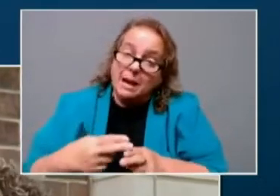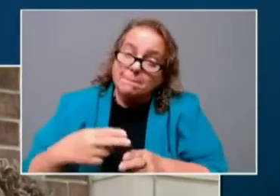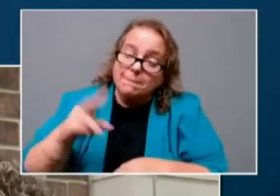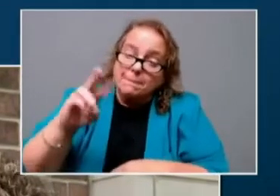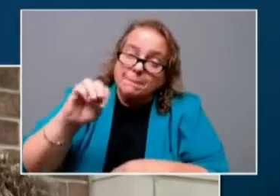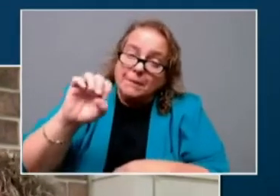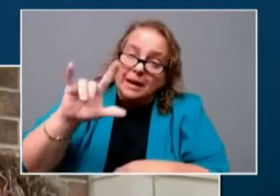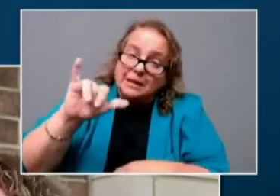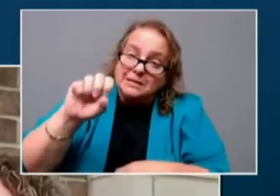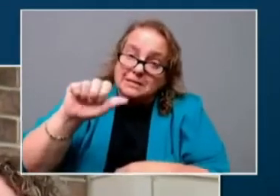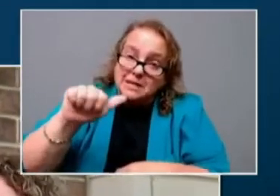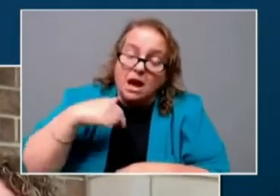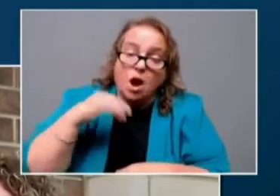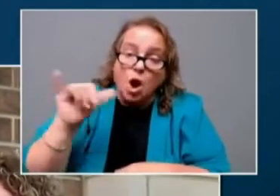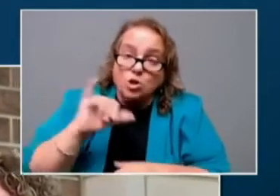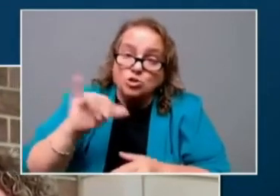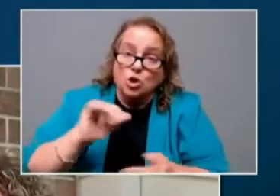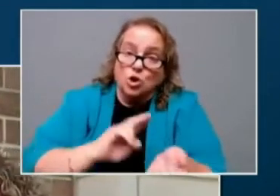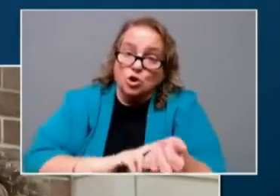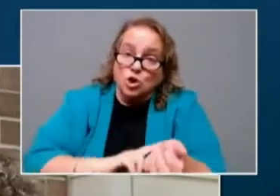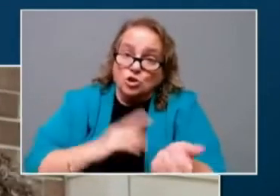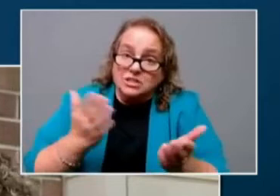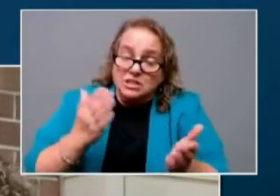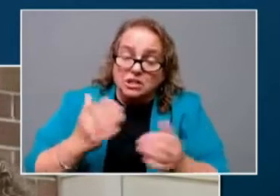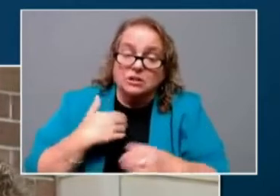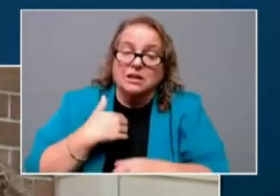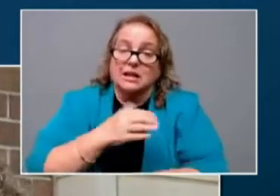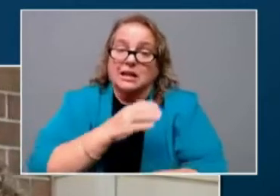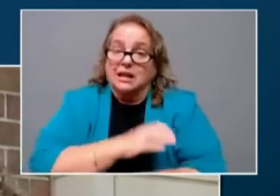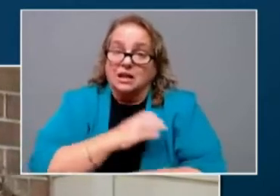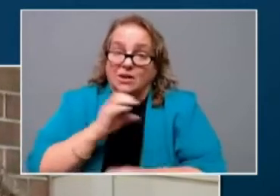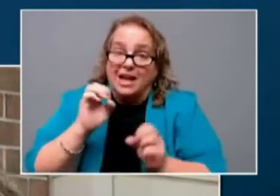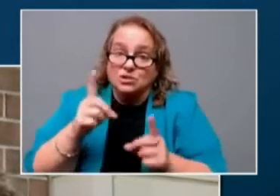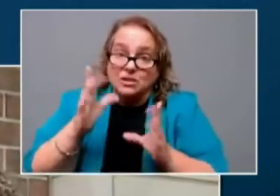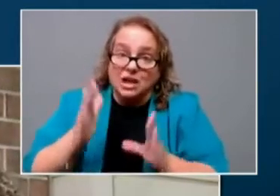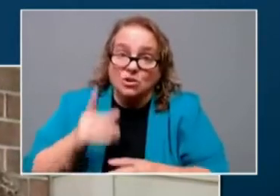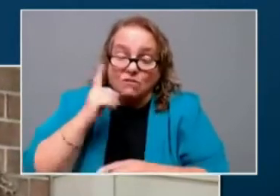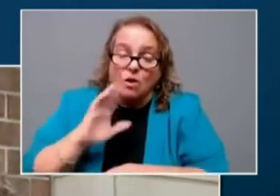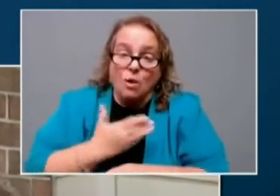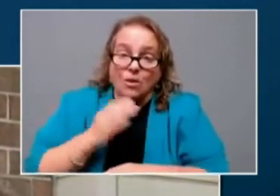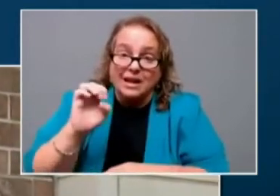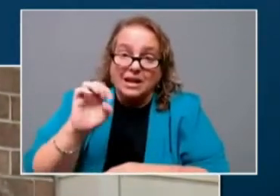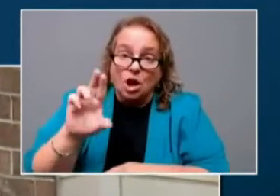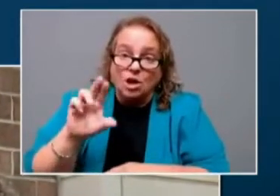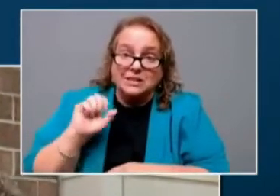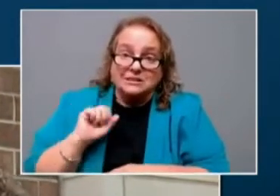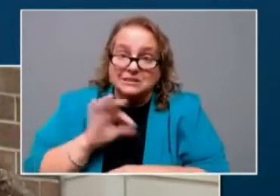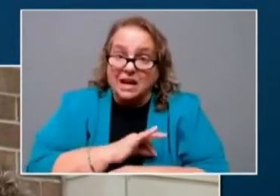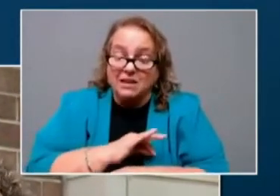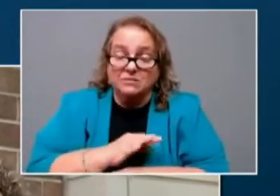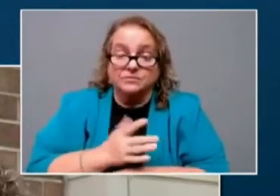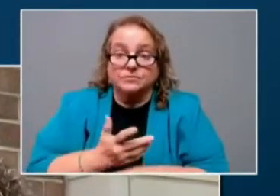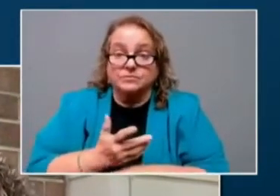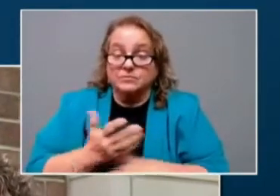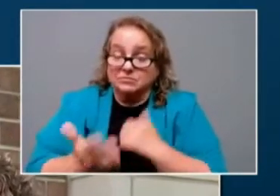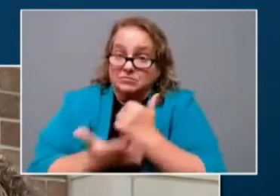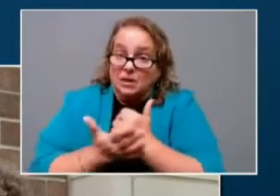department and I'm the clinical educator for er staff. Um In addition to helping to take care of the patients when we've had such a high in flex